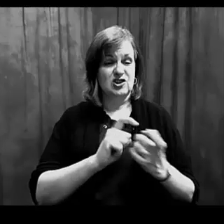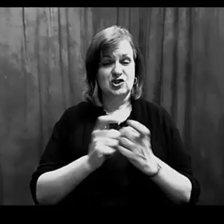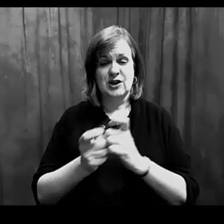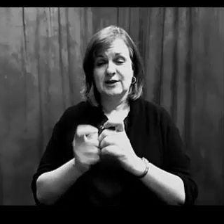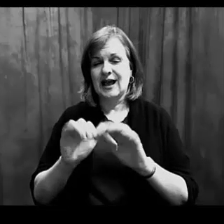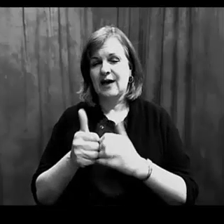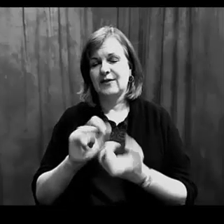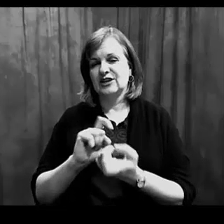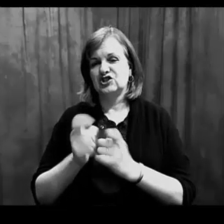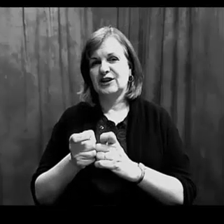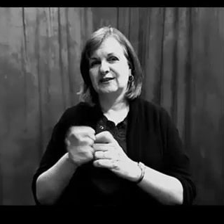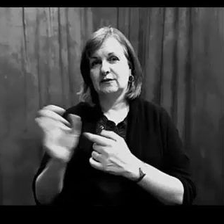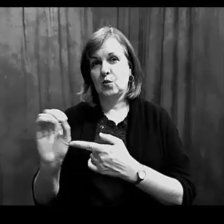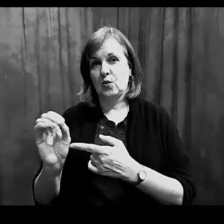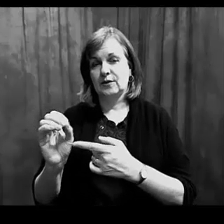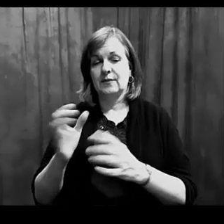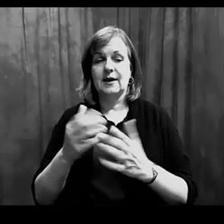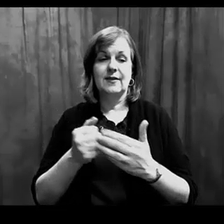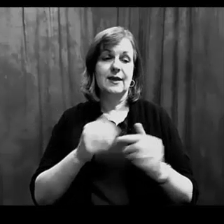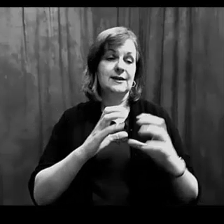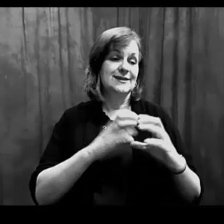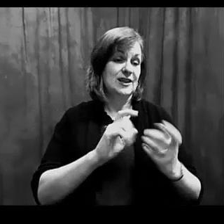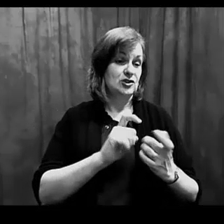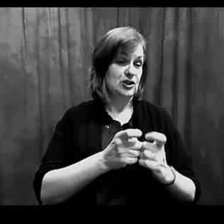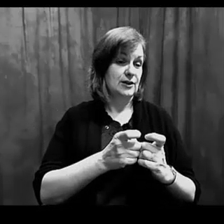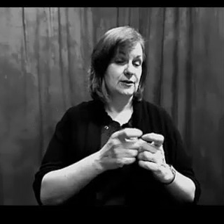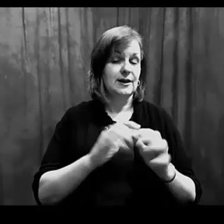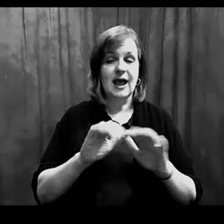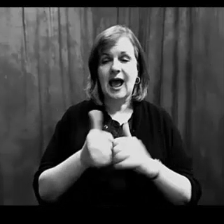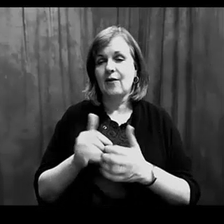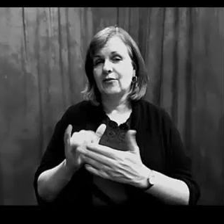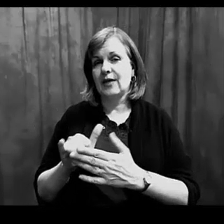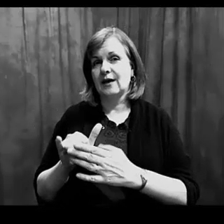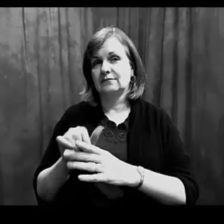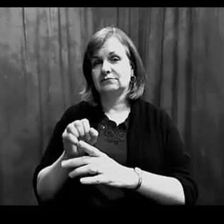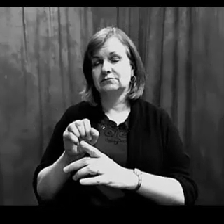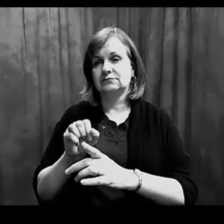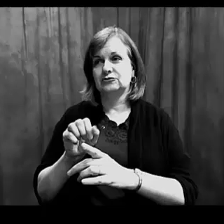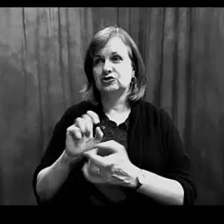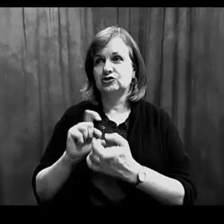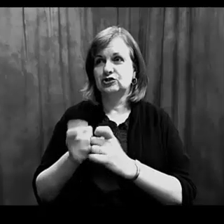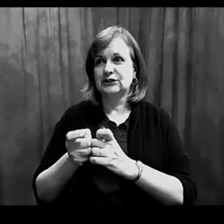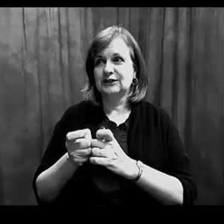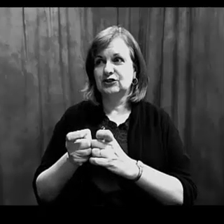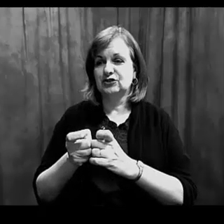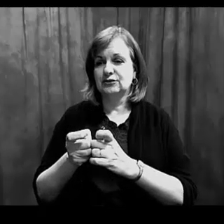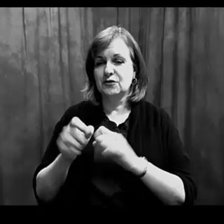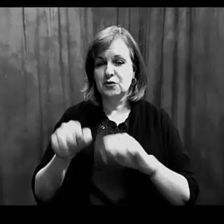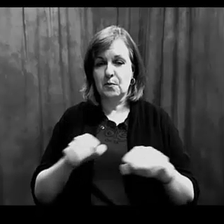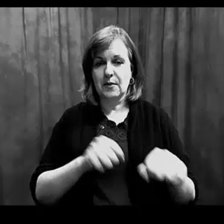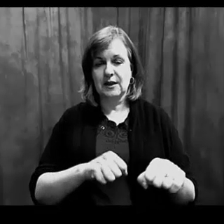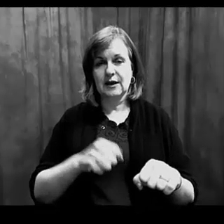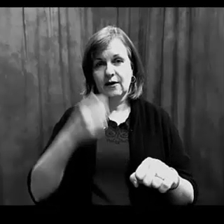how that may change the organism and how that might change the ability